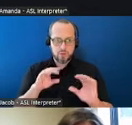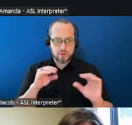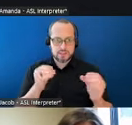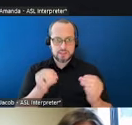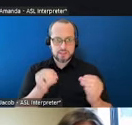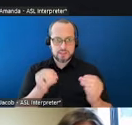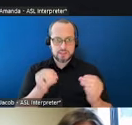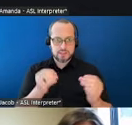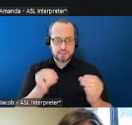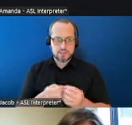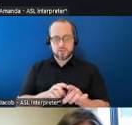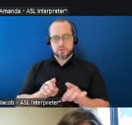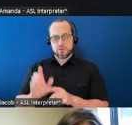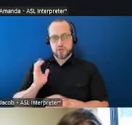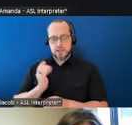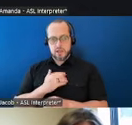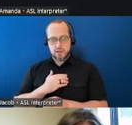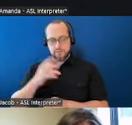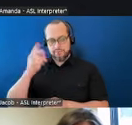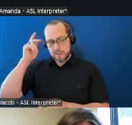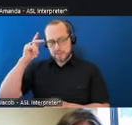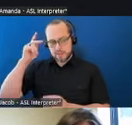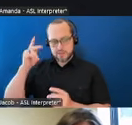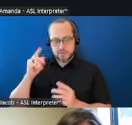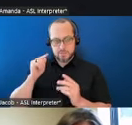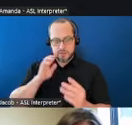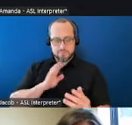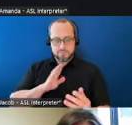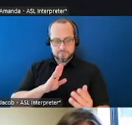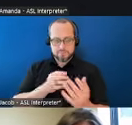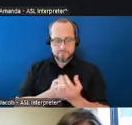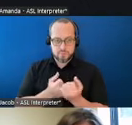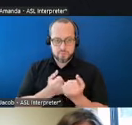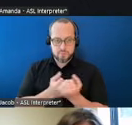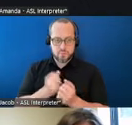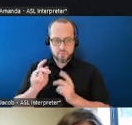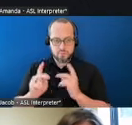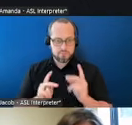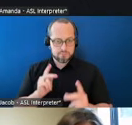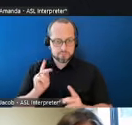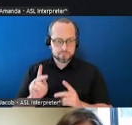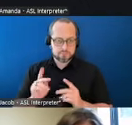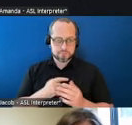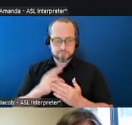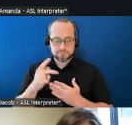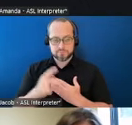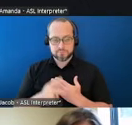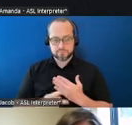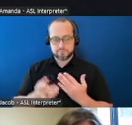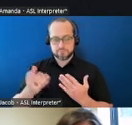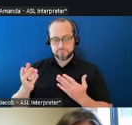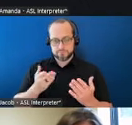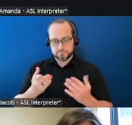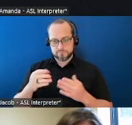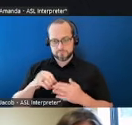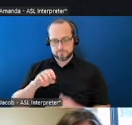well as our philanthropic organizations that support um programs and services in the east